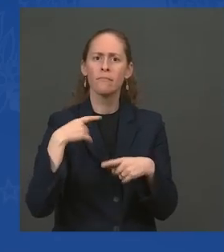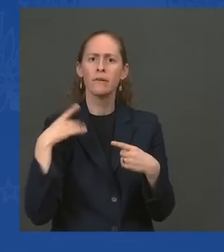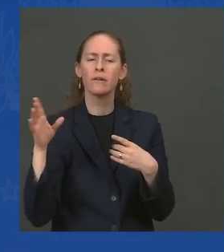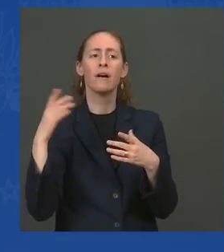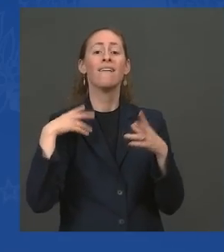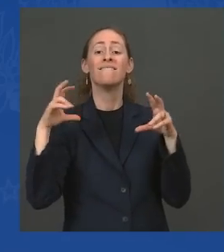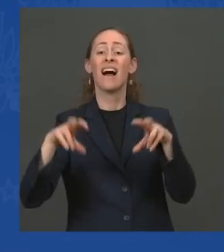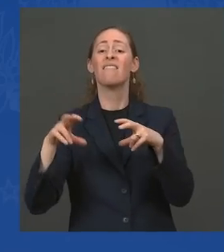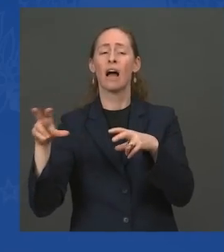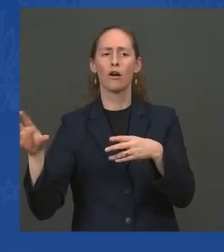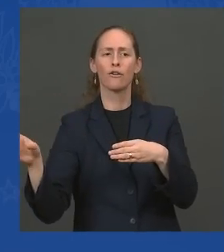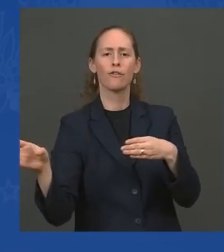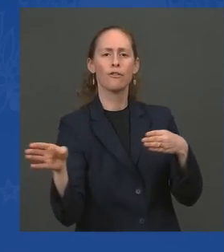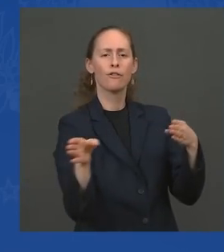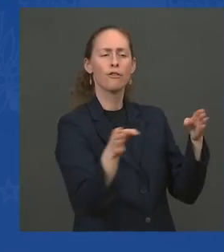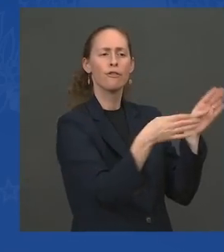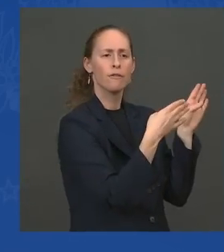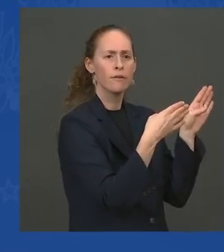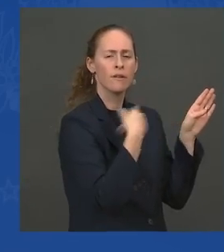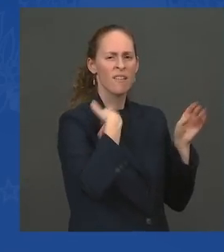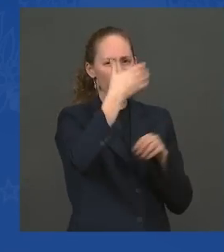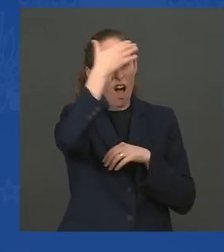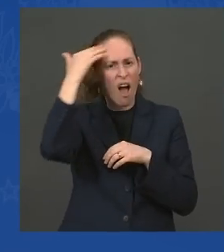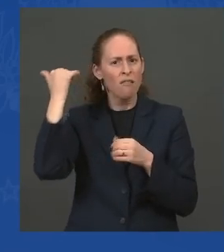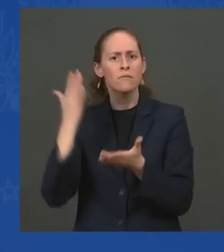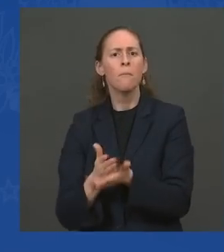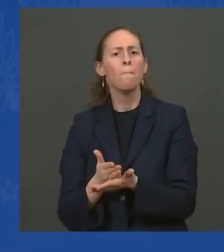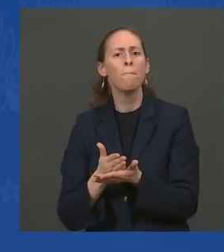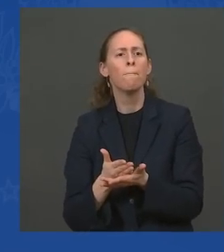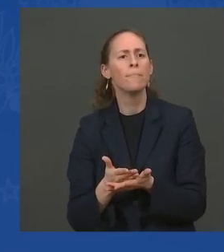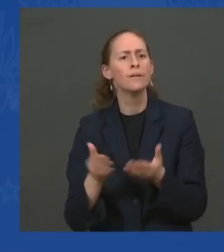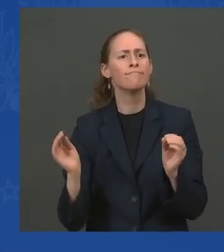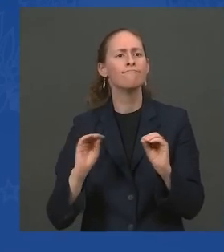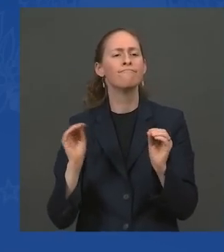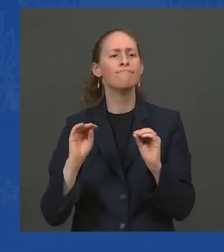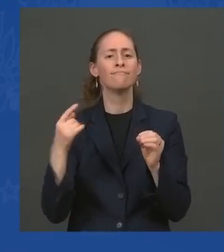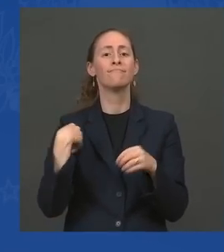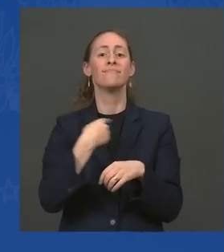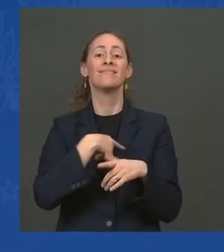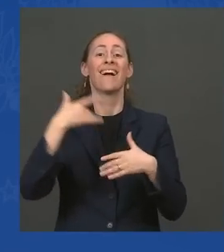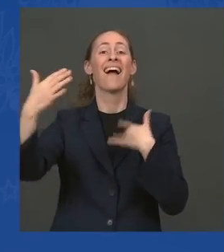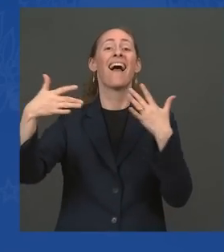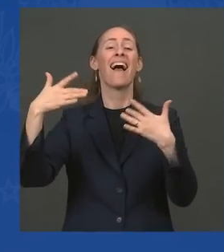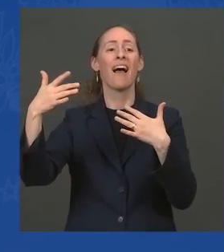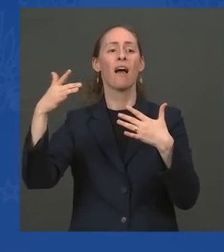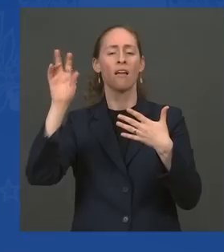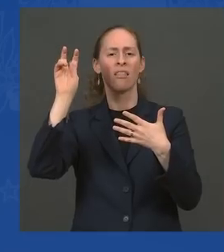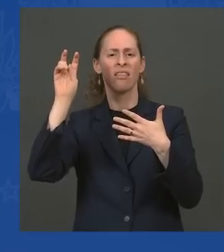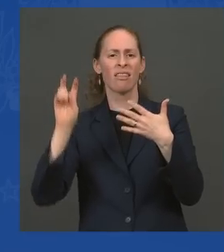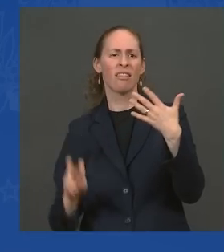We stopped. We risked losing our edge as a nation, and China and the rest of the world are catching up.